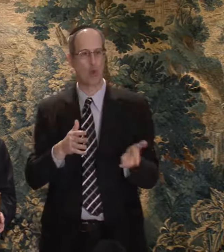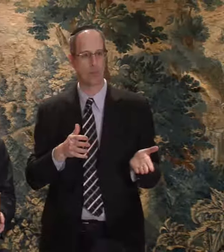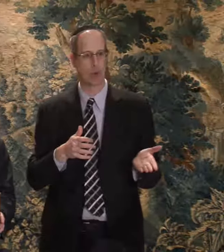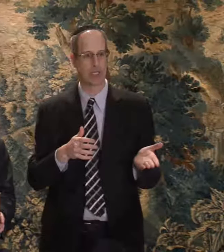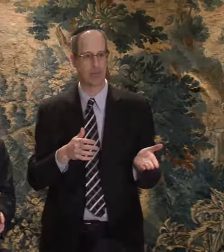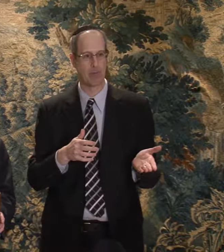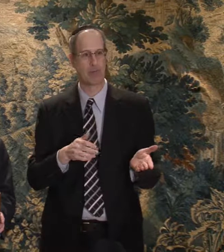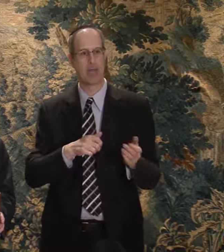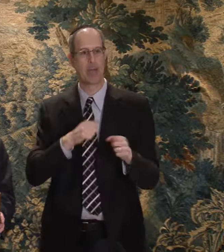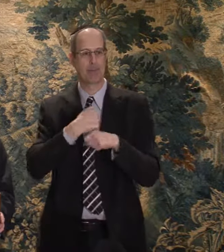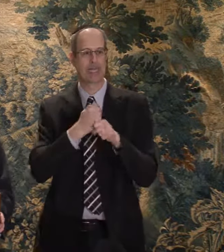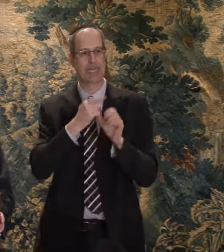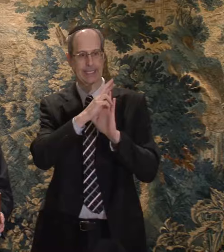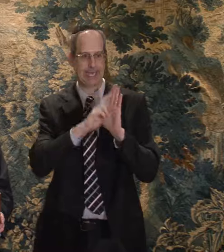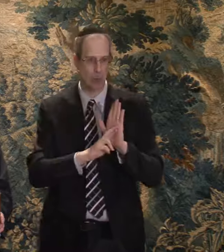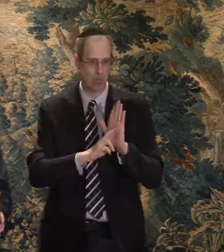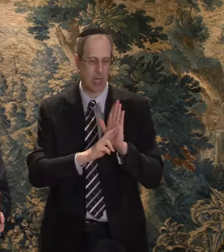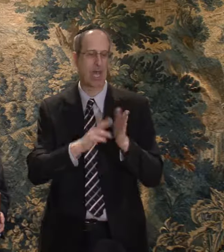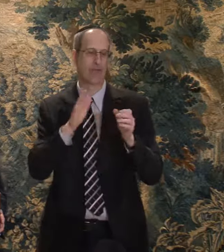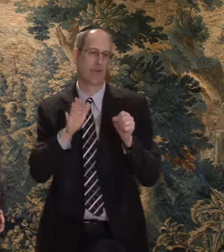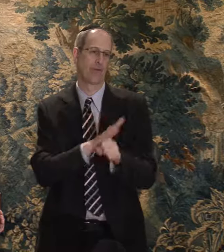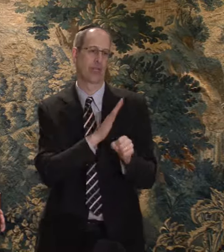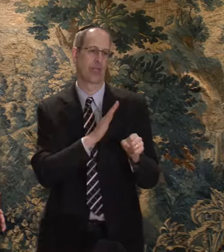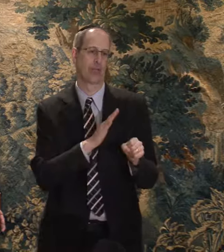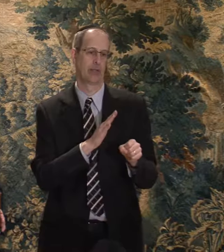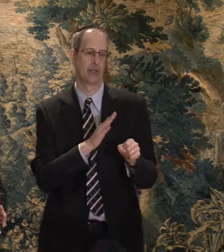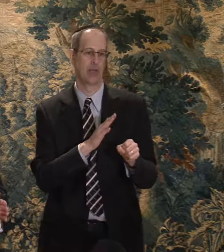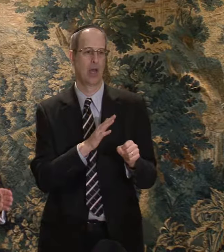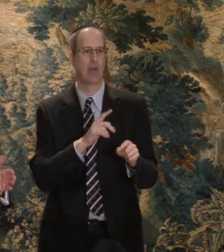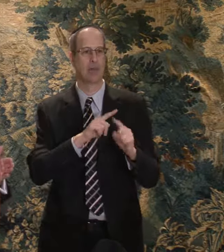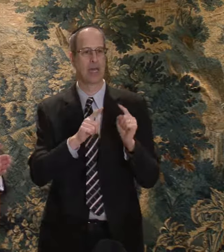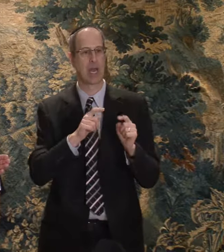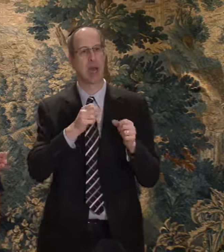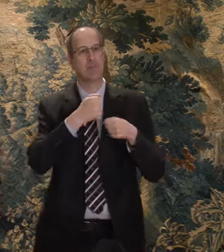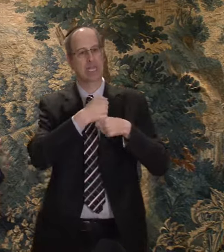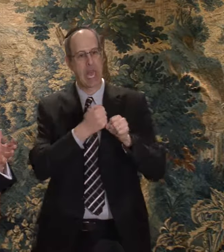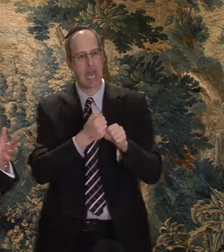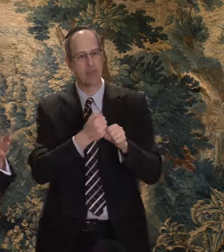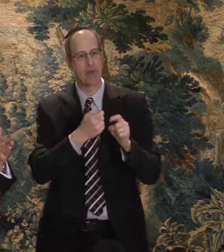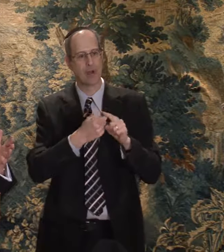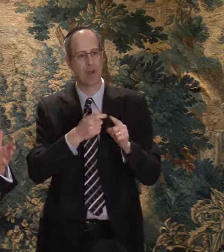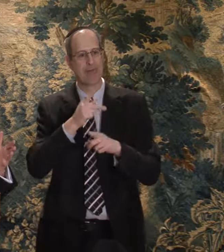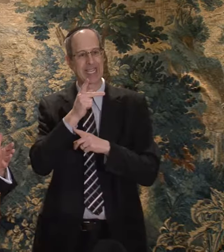sex ara and he fulfills it but Omar Khayyam comes from the word ki-jung to